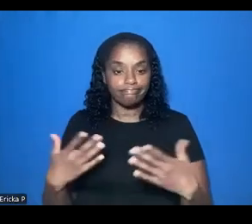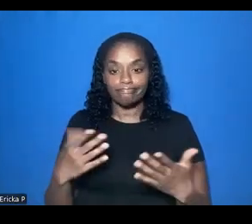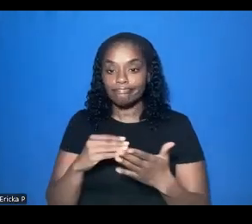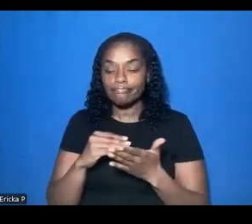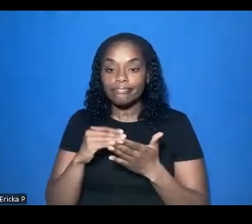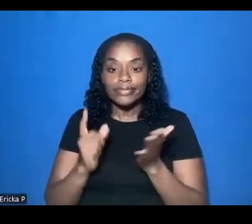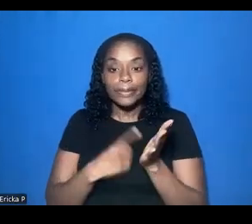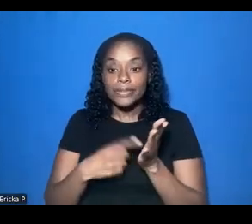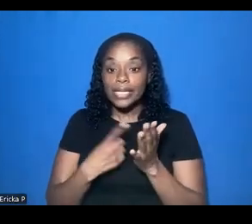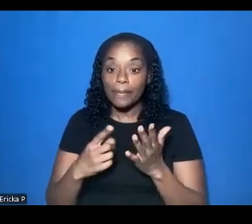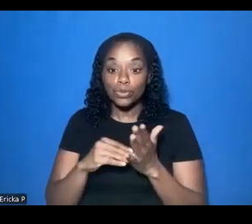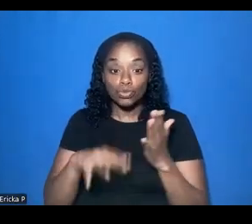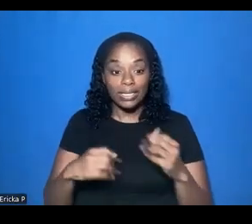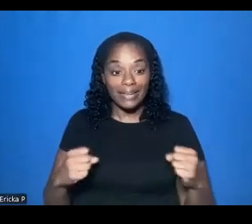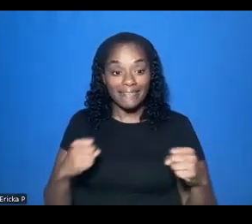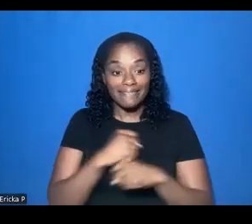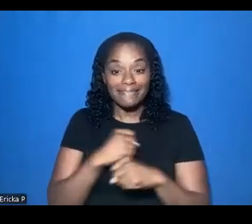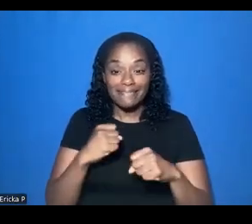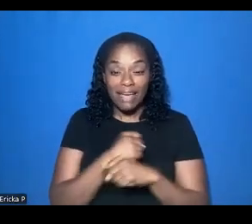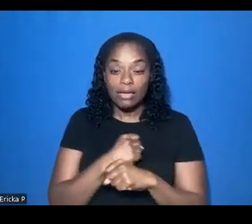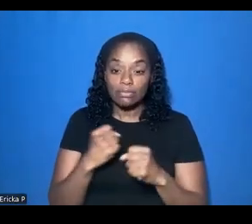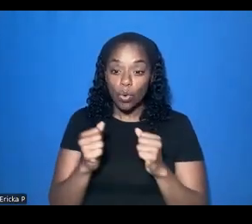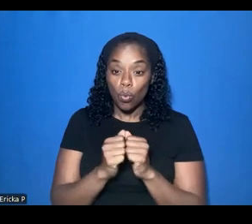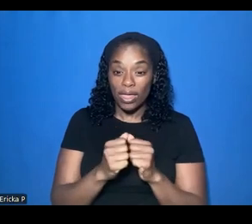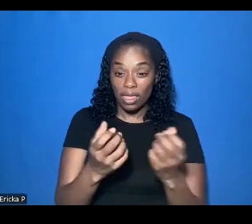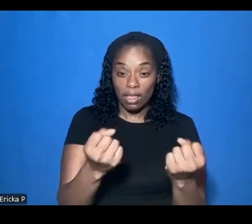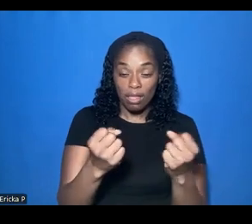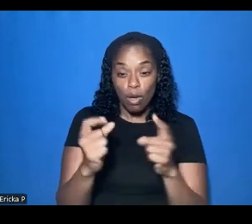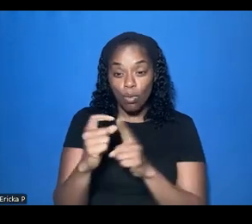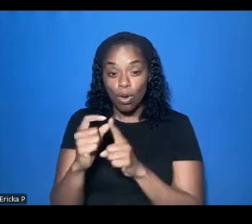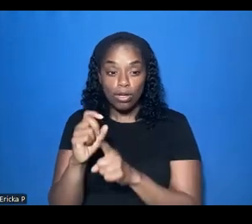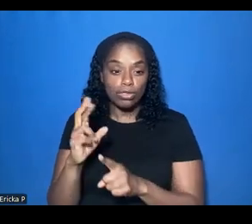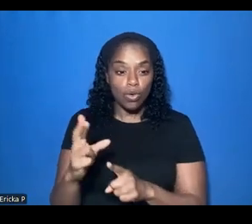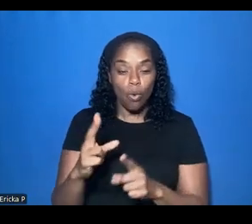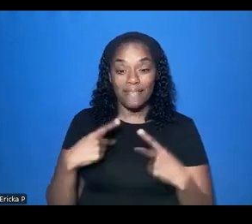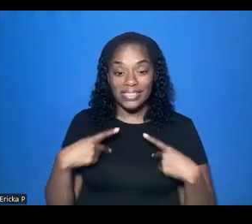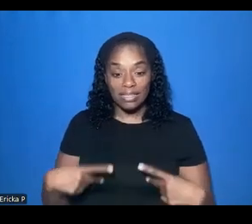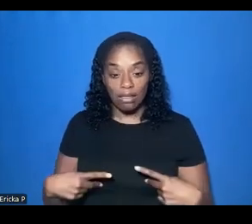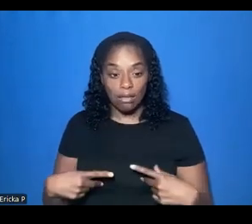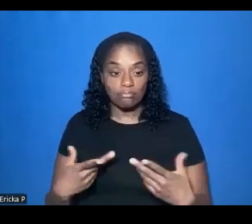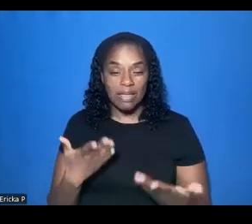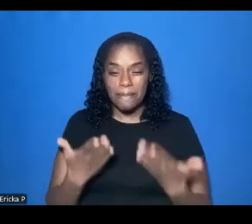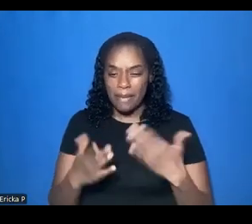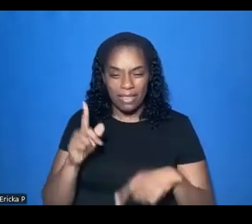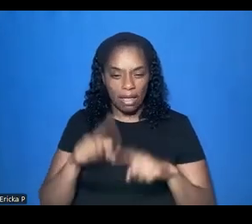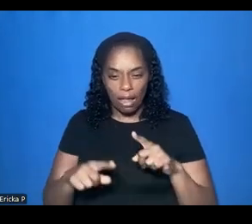And it could be verbally and or physically. Inattention where they don't pay attention in class.